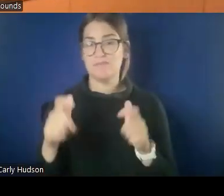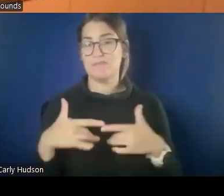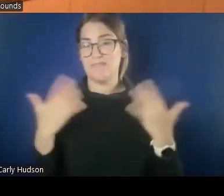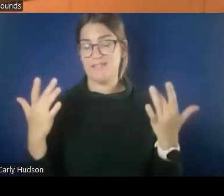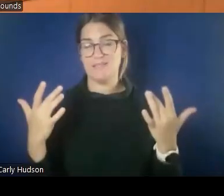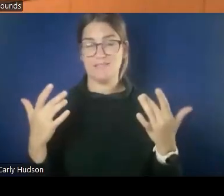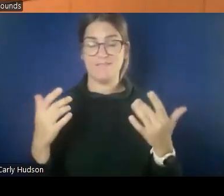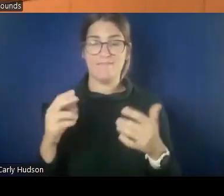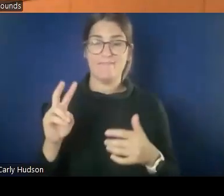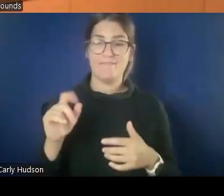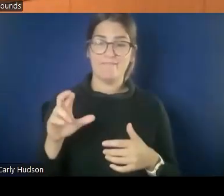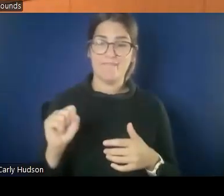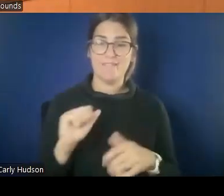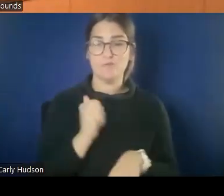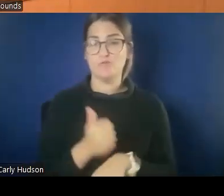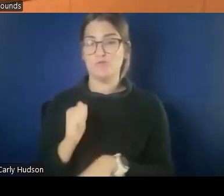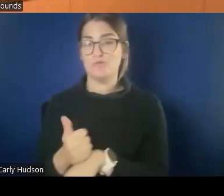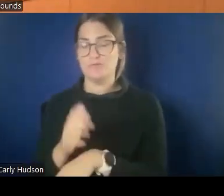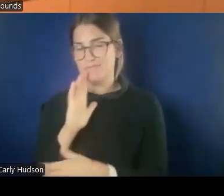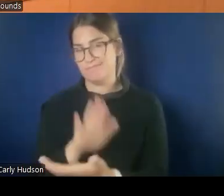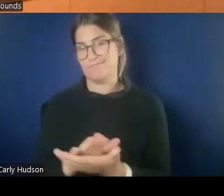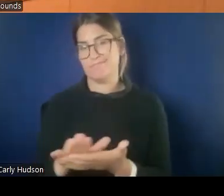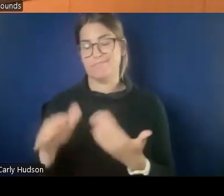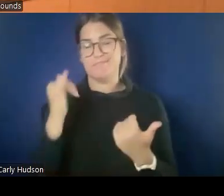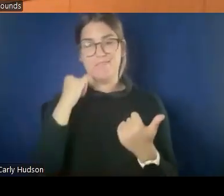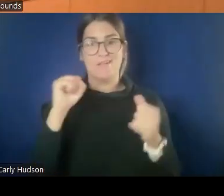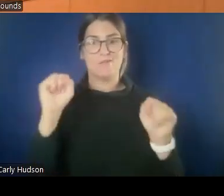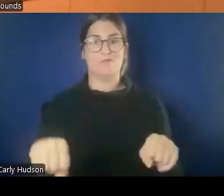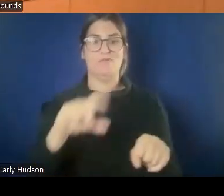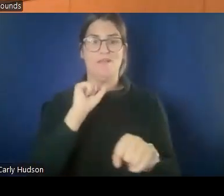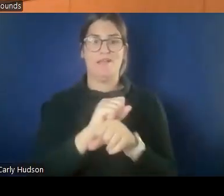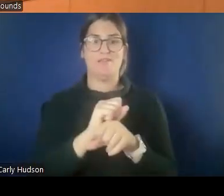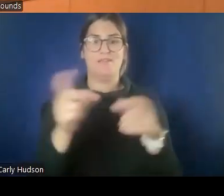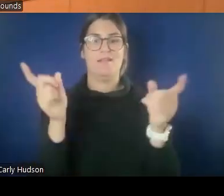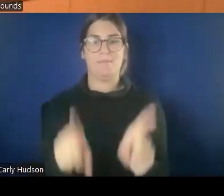and so it would I think it would be incredible if we could make that happen and um we struggle